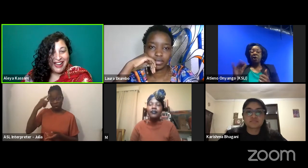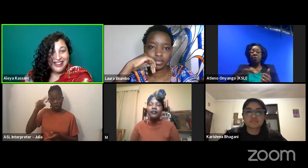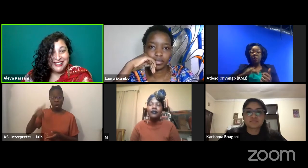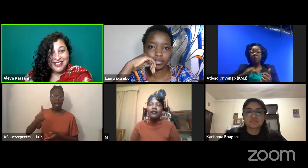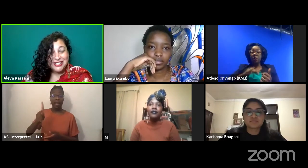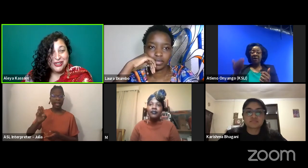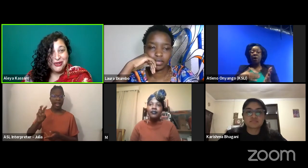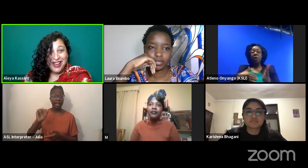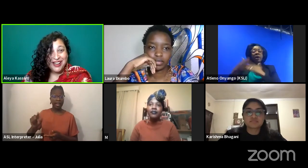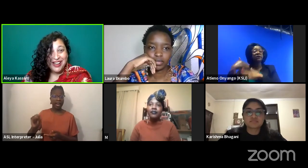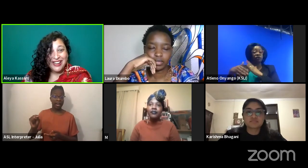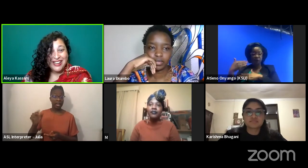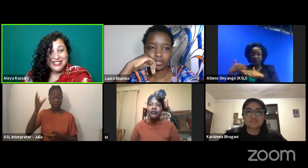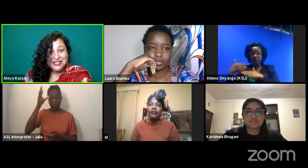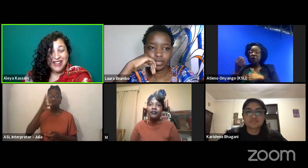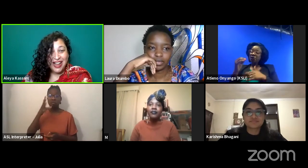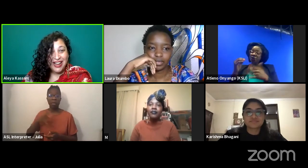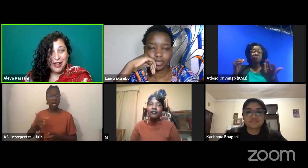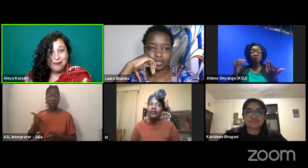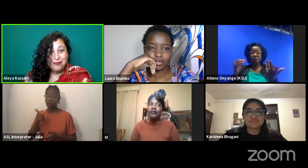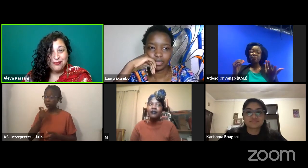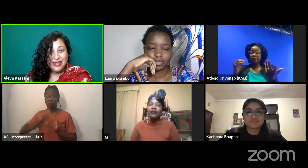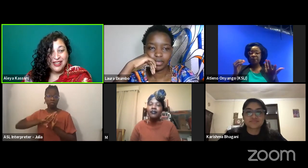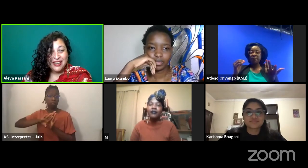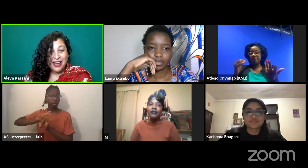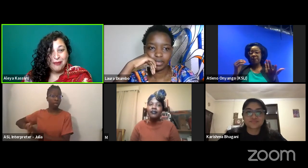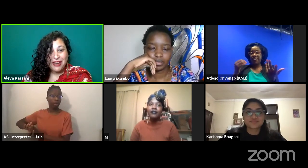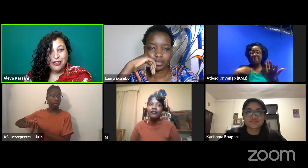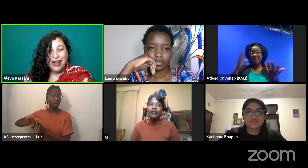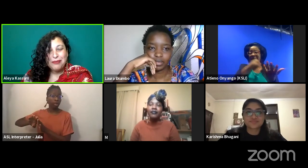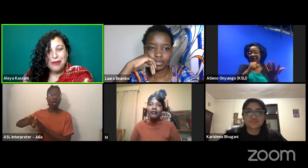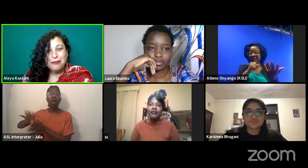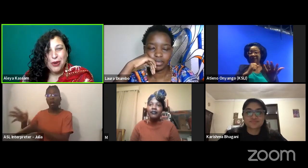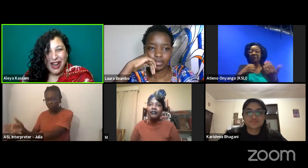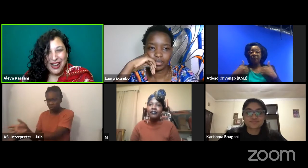And so yeah, I guess I'm kinda flaky,